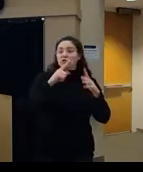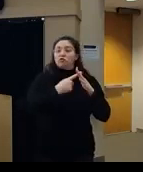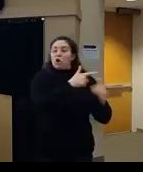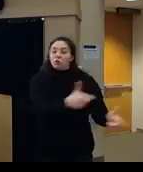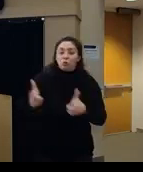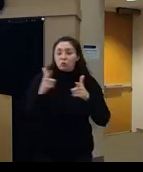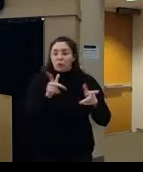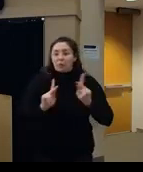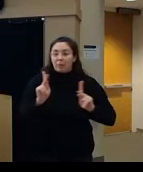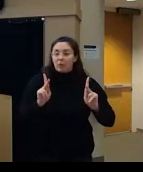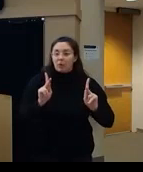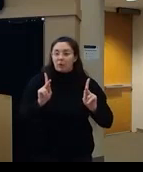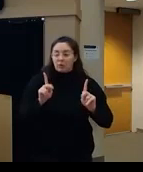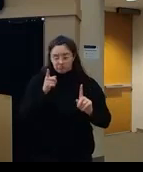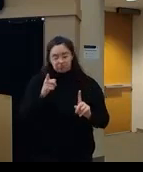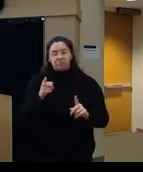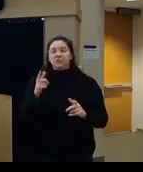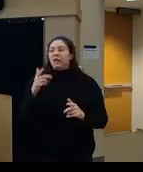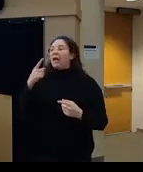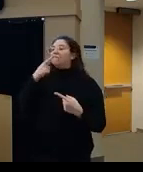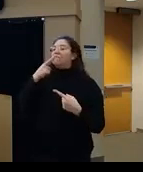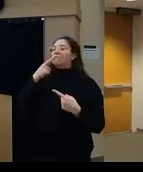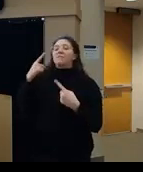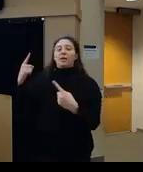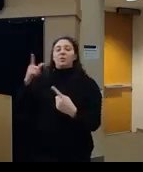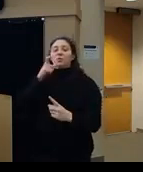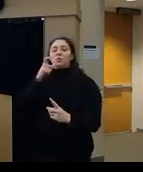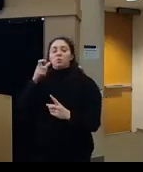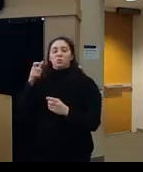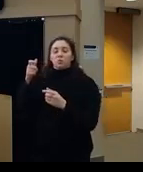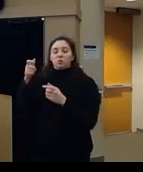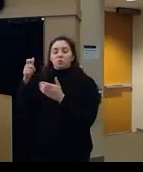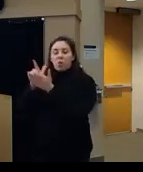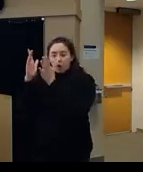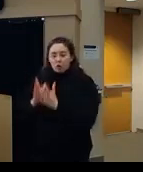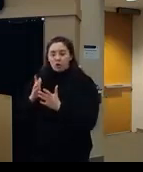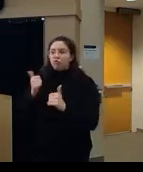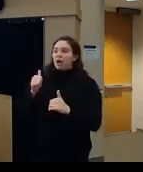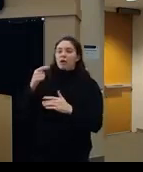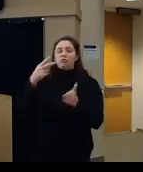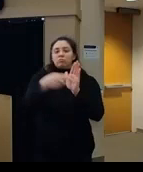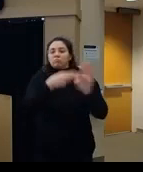CER famous civil rights attorney he was going to use the black rage defense uh and some black